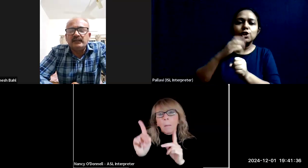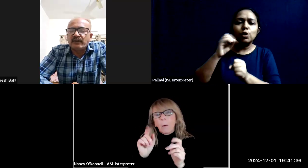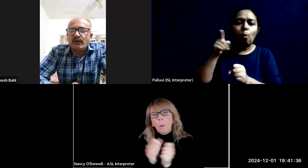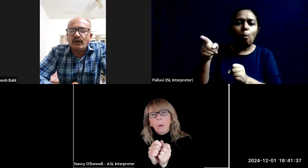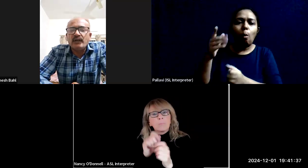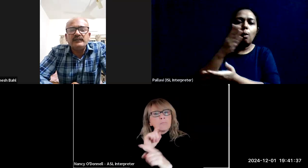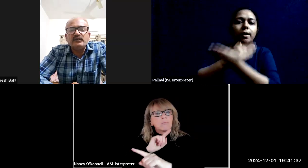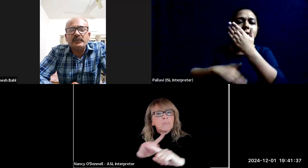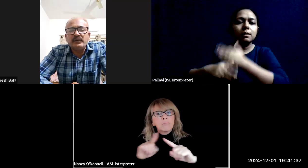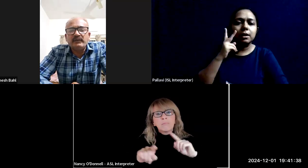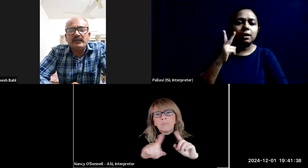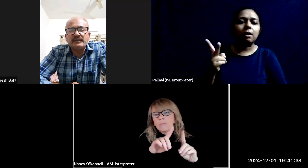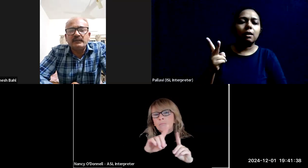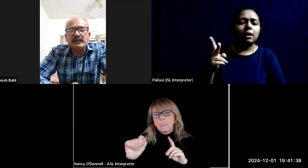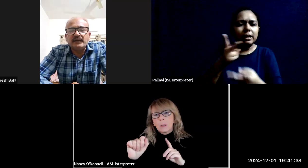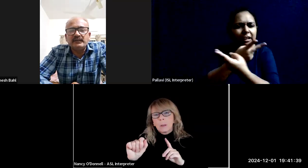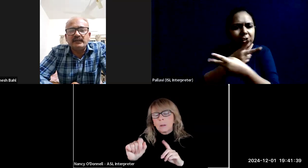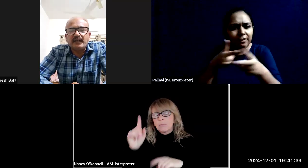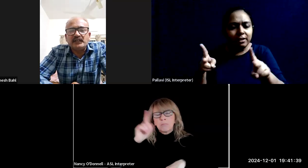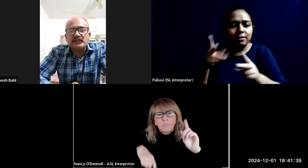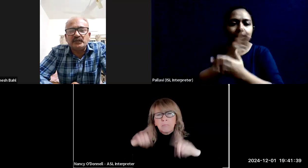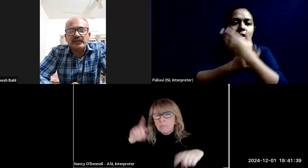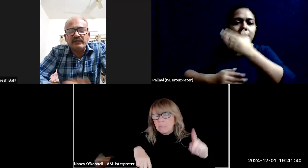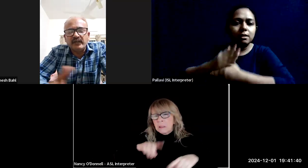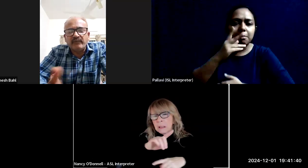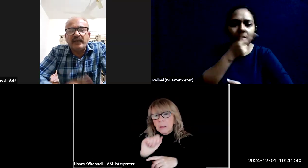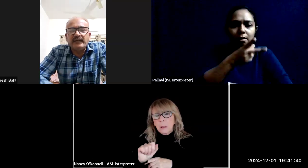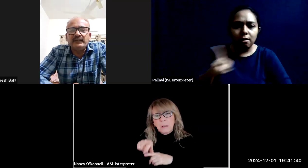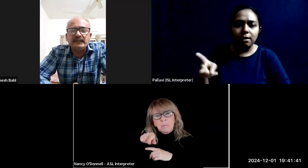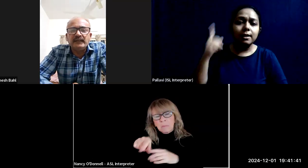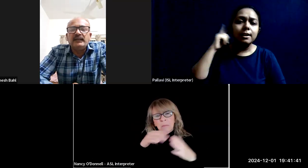There were all kinds of people with disabilities in that NGO, even DeafBlind.